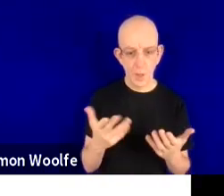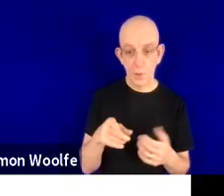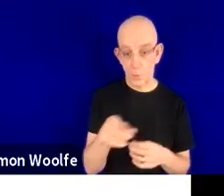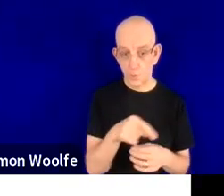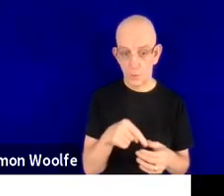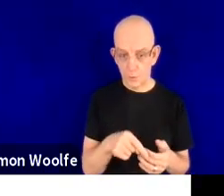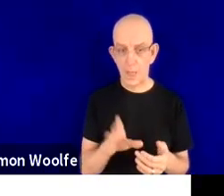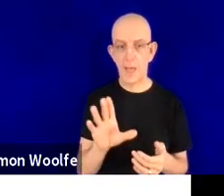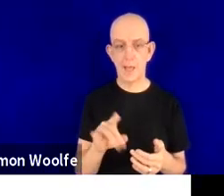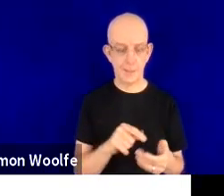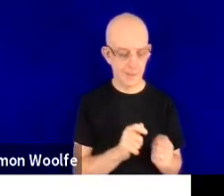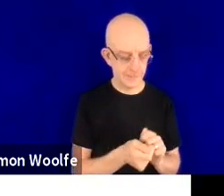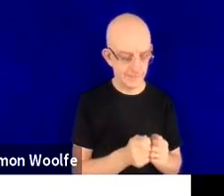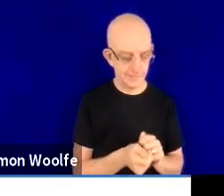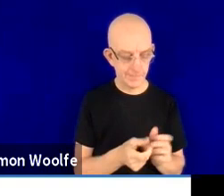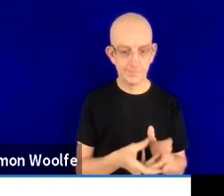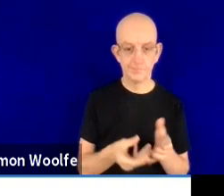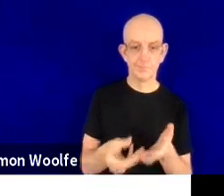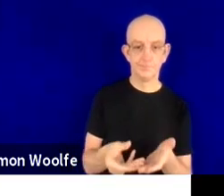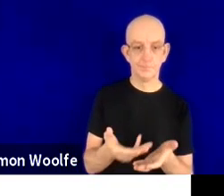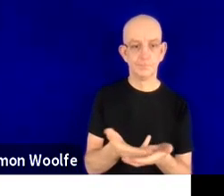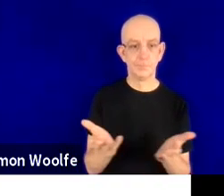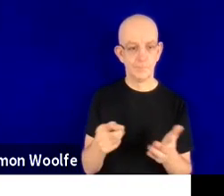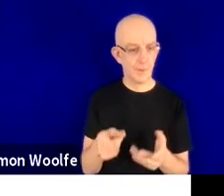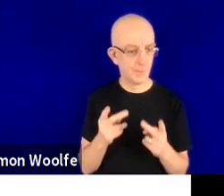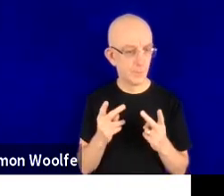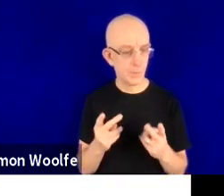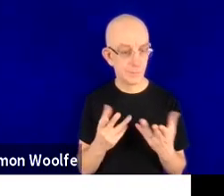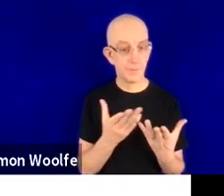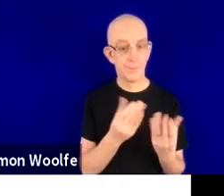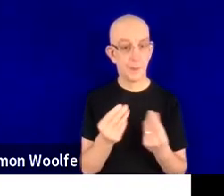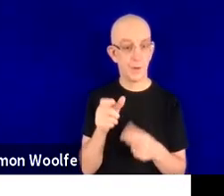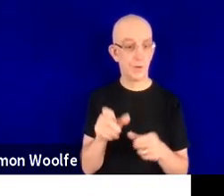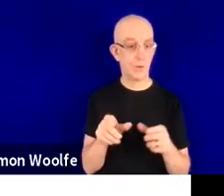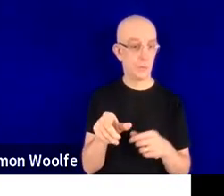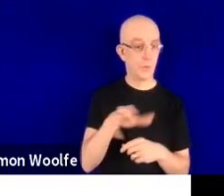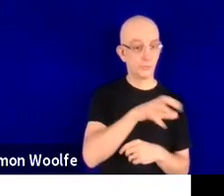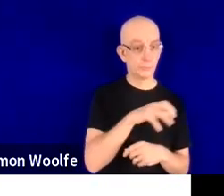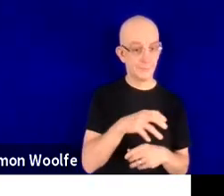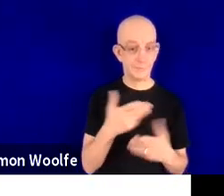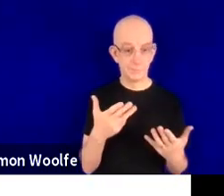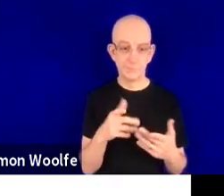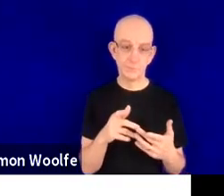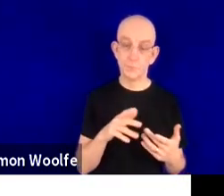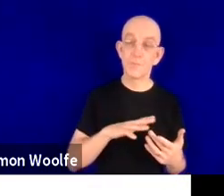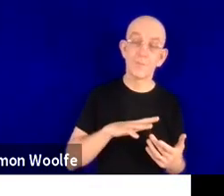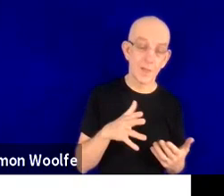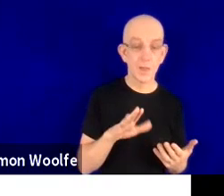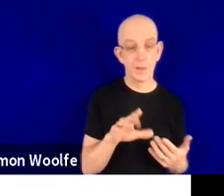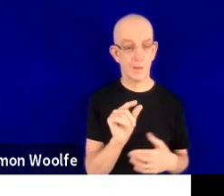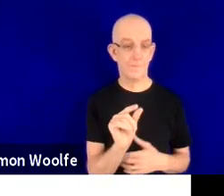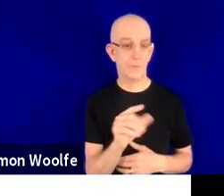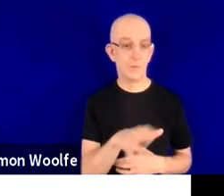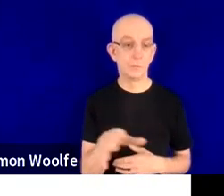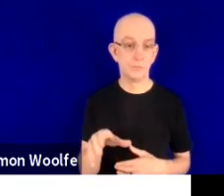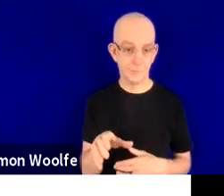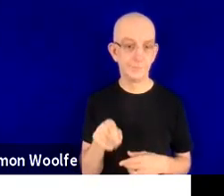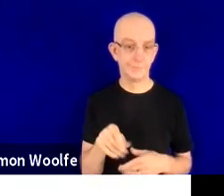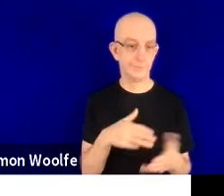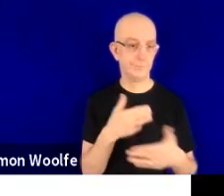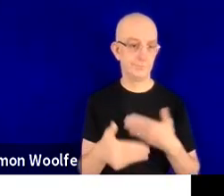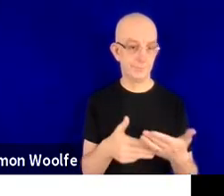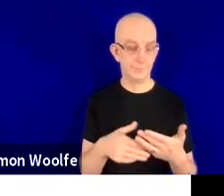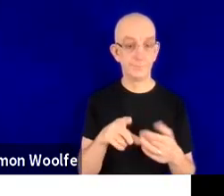For instance, Fiji or Cambodia. And I wanted to highlight Cambodia because it's really a groundbreaking initiative